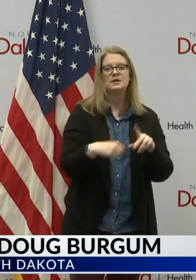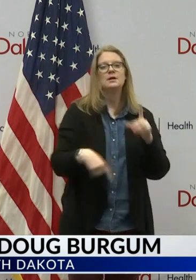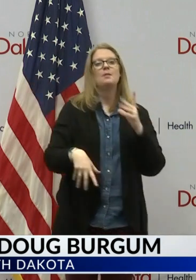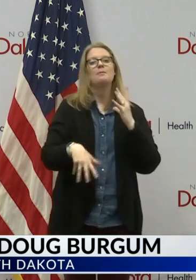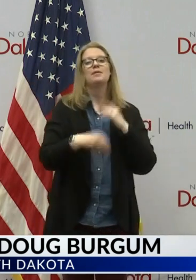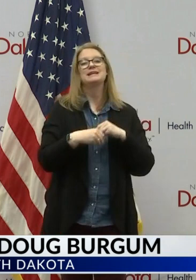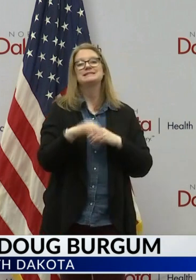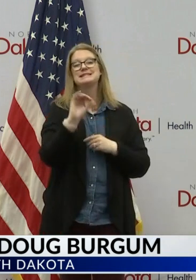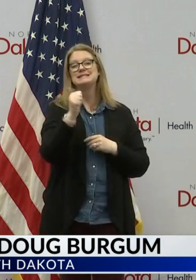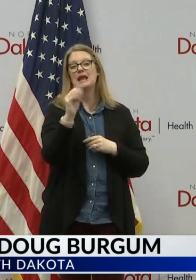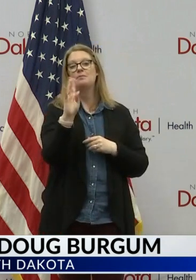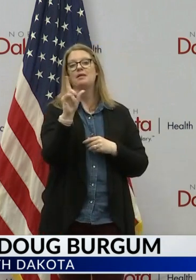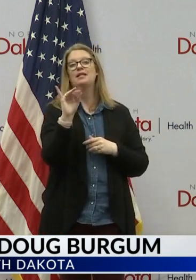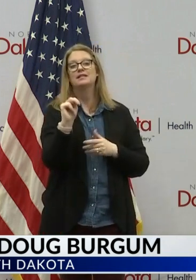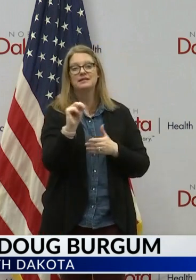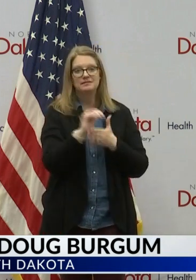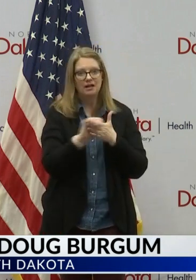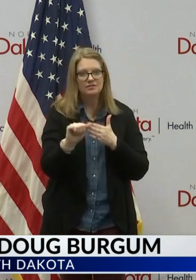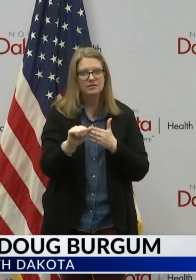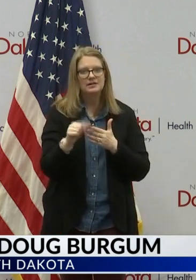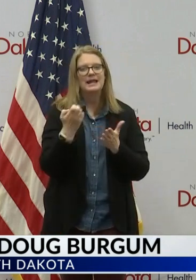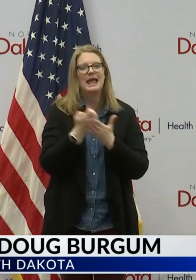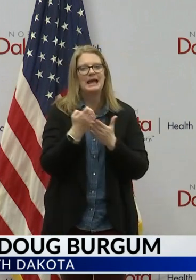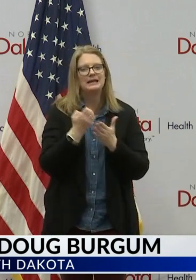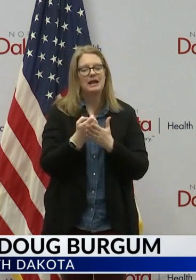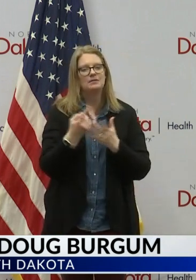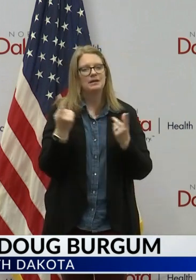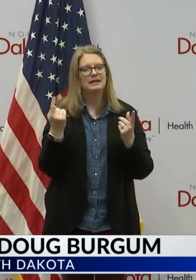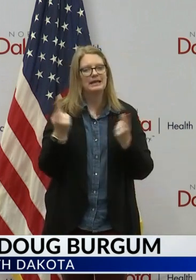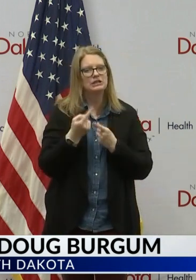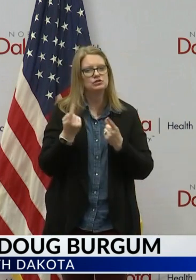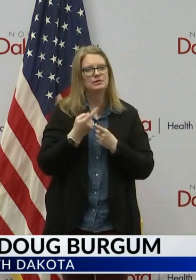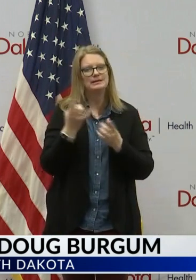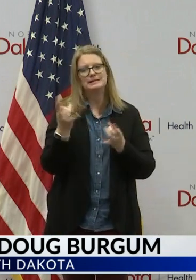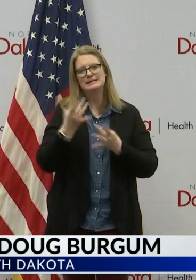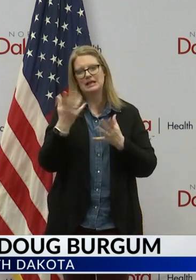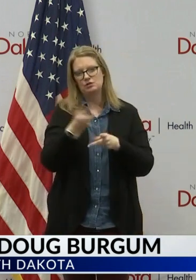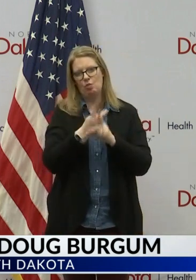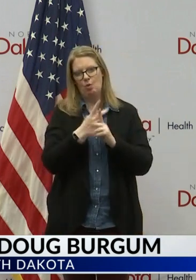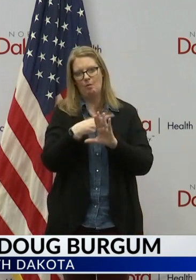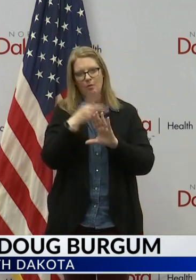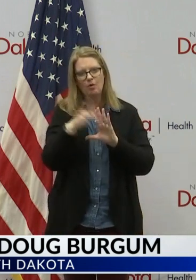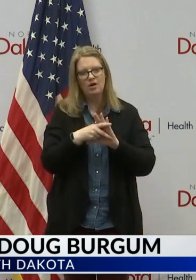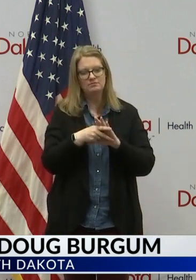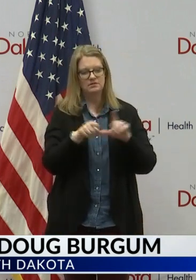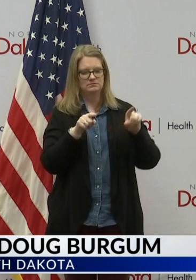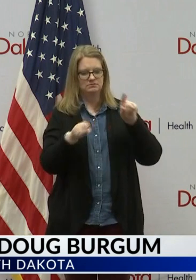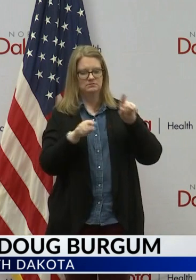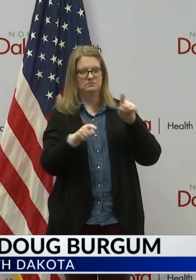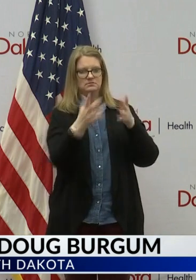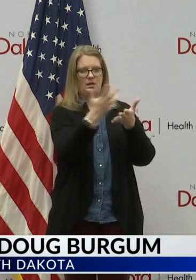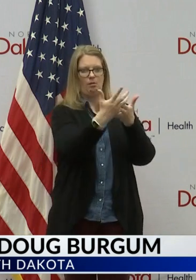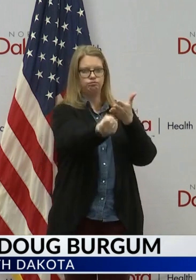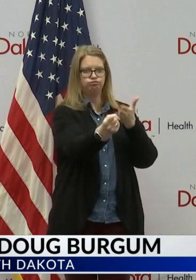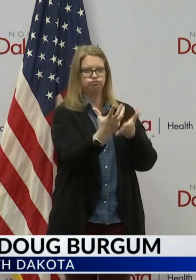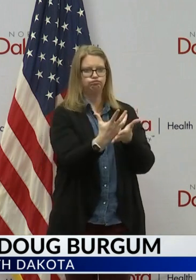EXTENDED $349 BILLION FOR THE PAYCHECK PROGRAM PROGRAM FOR PPP OR THE $10 BILLION OF ECONOMIC INJURY DISASTER